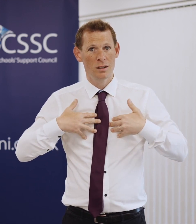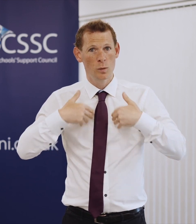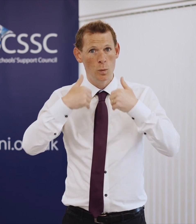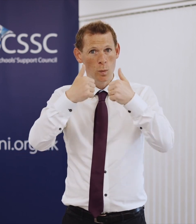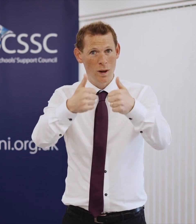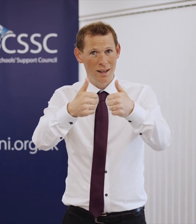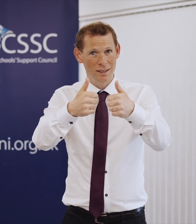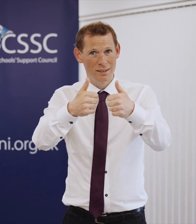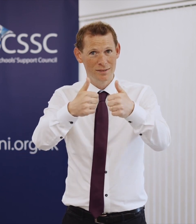Are you well?